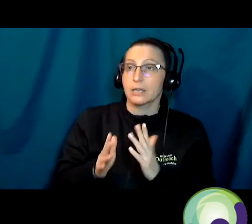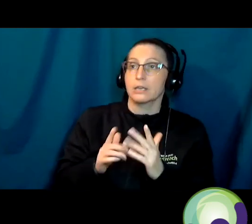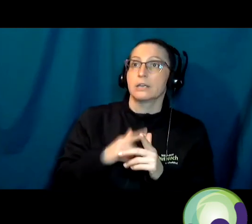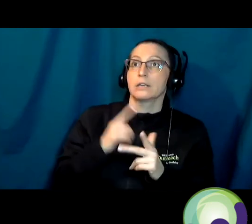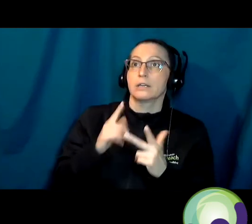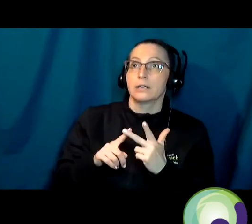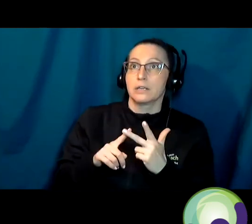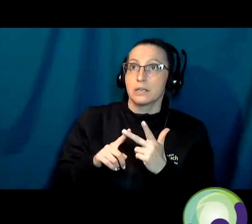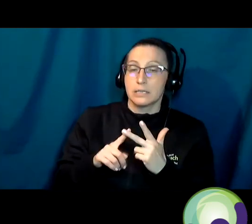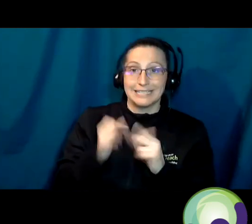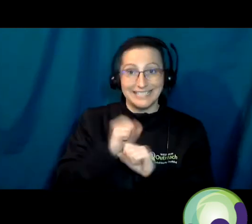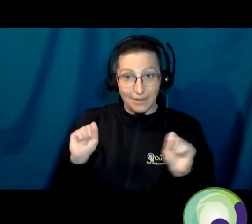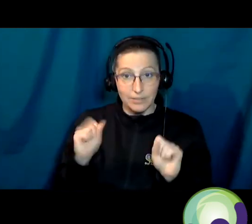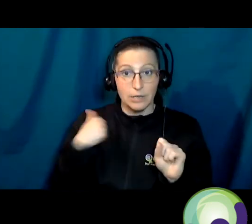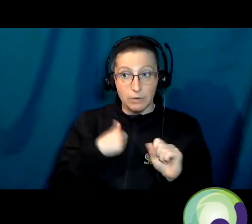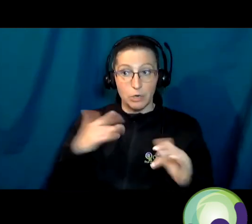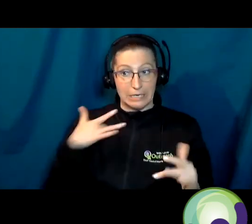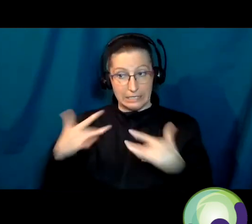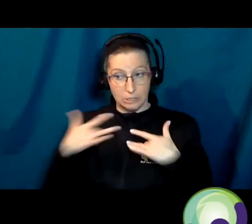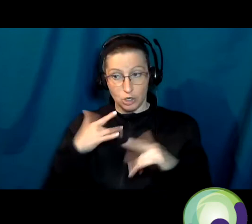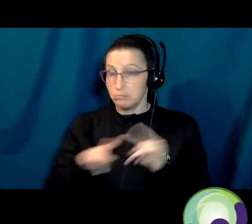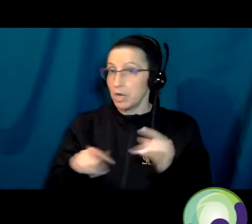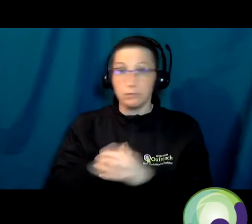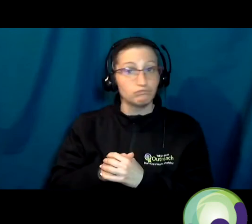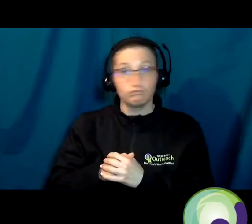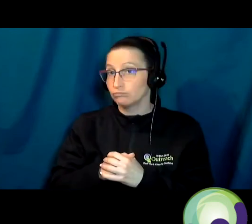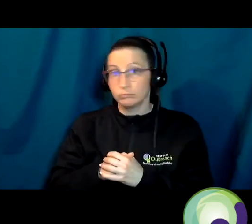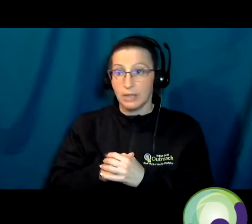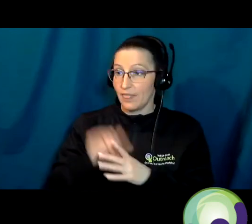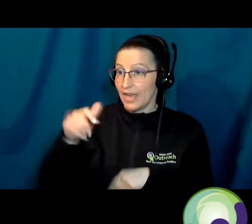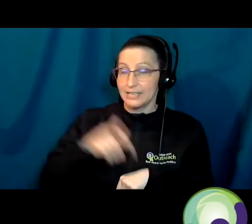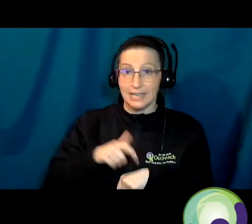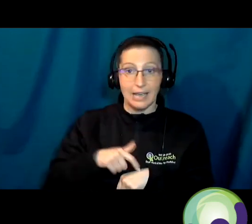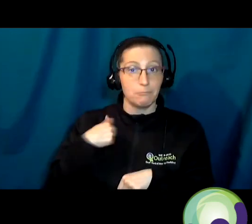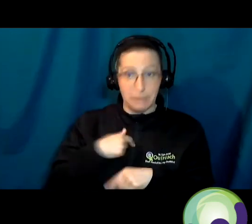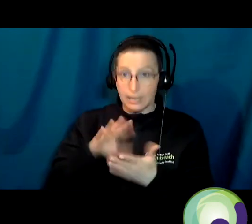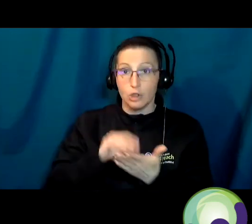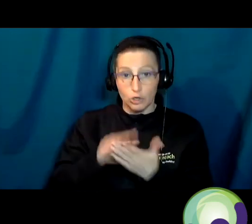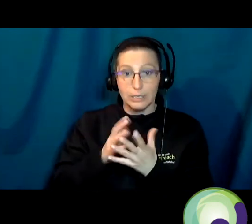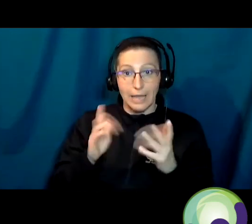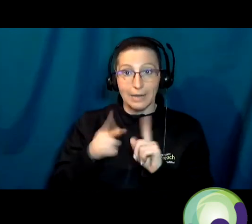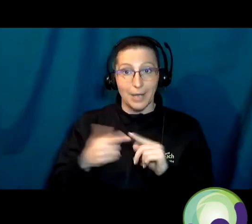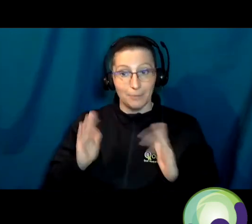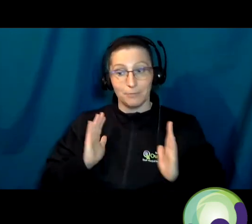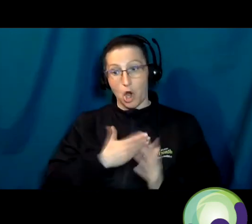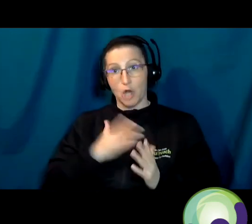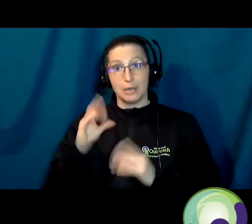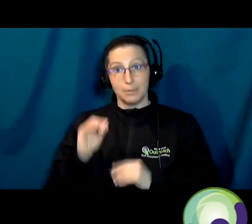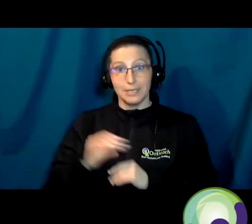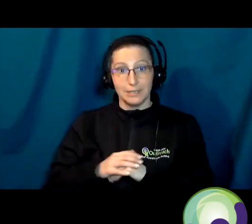from a safety perspective, but at the time, we learned a lot about us from learning from him.